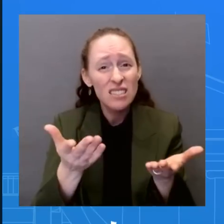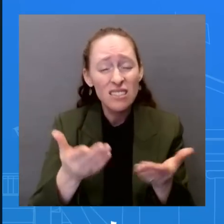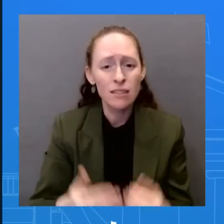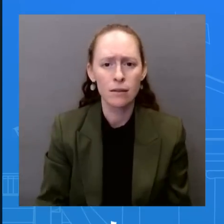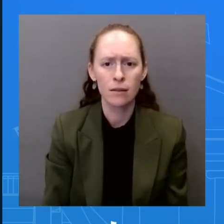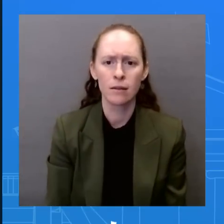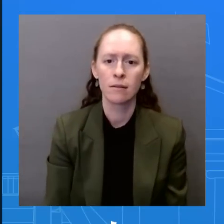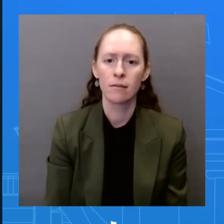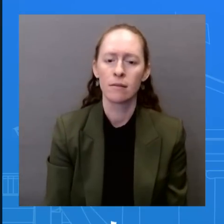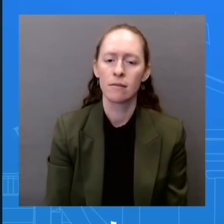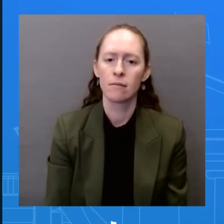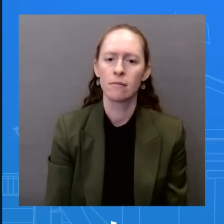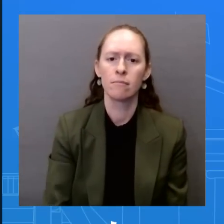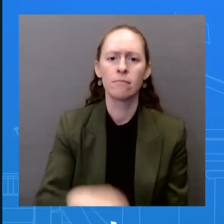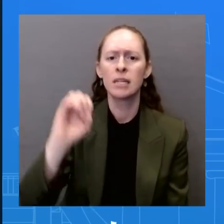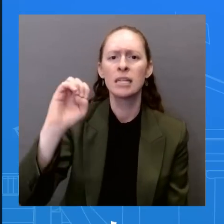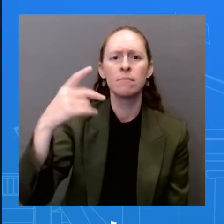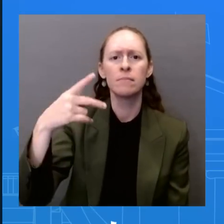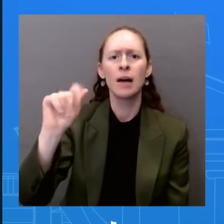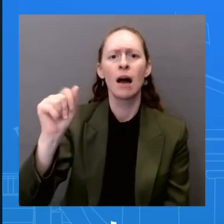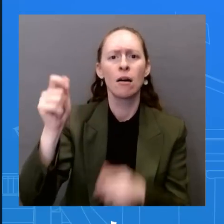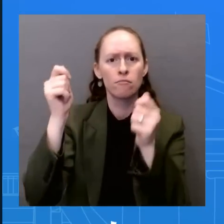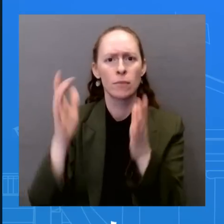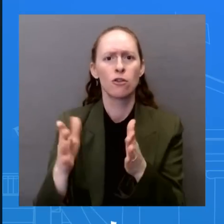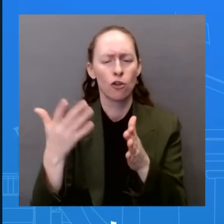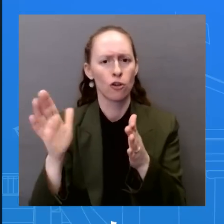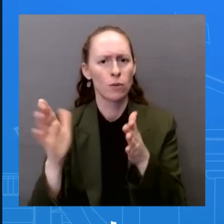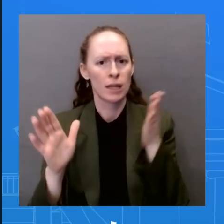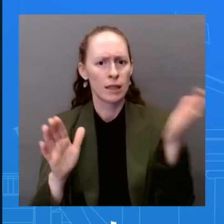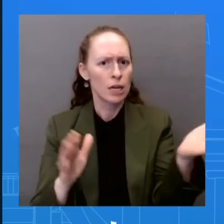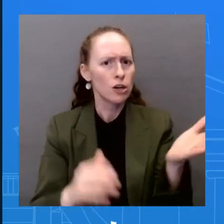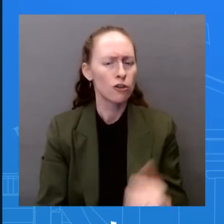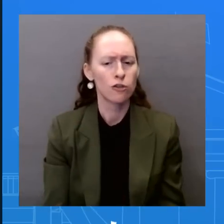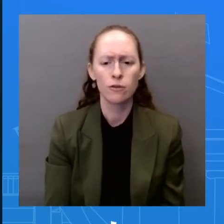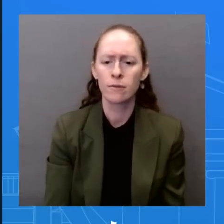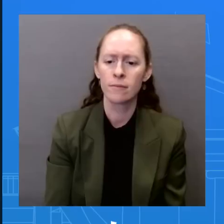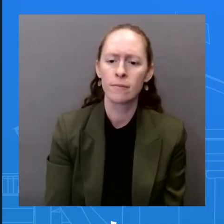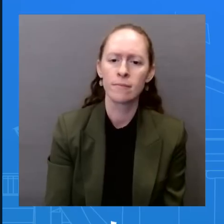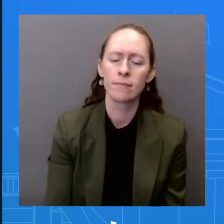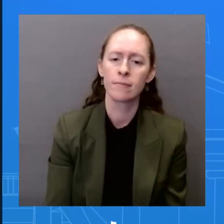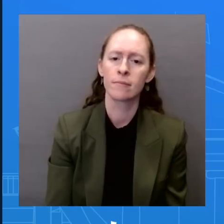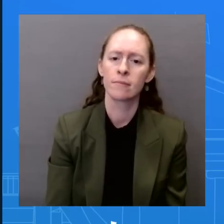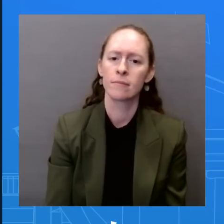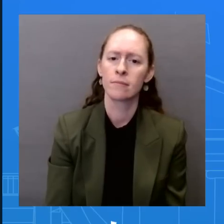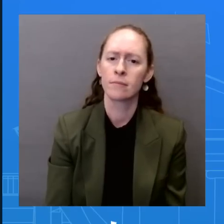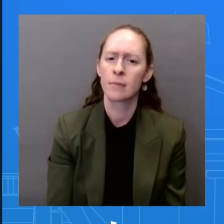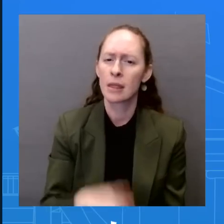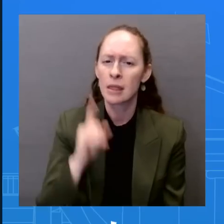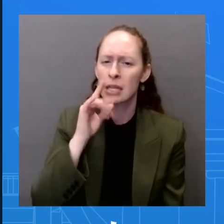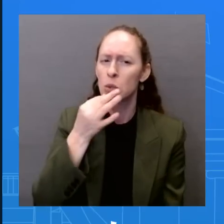while I was here with all of you. So he was in -- he's there today,